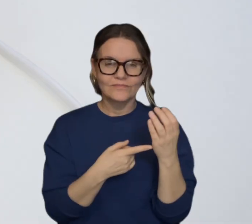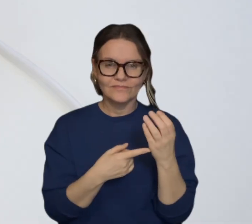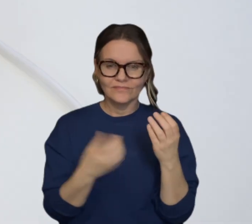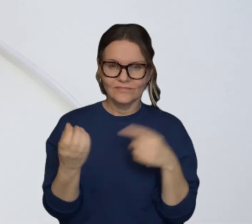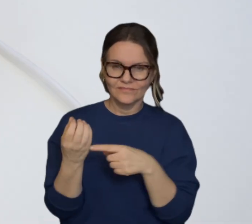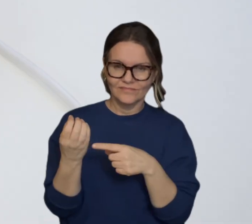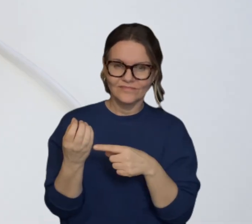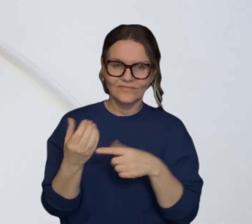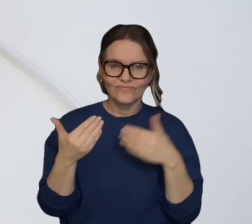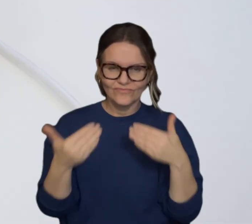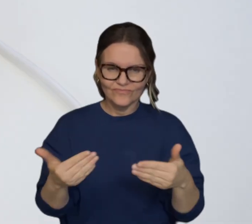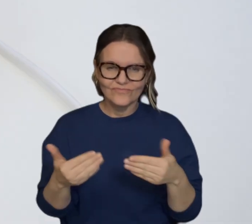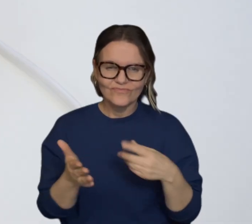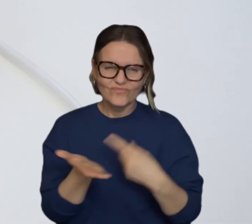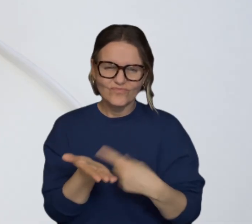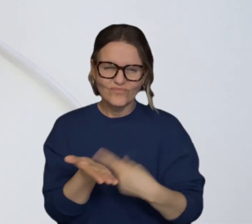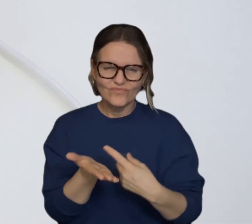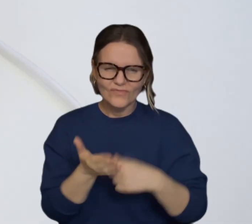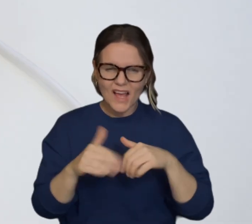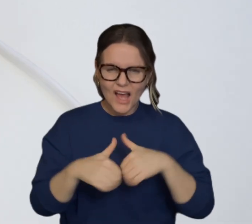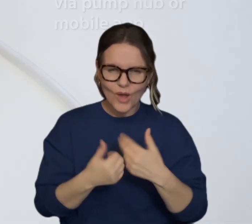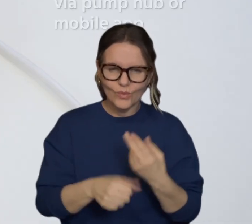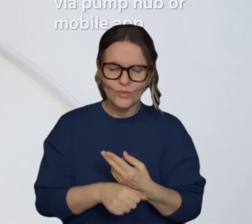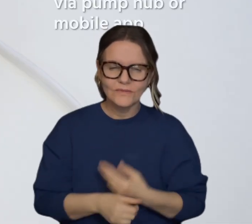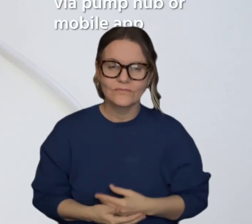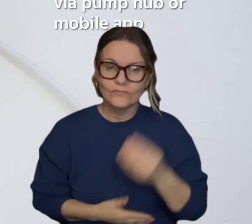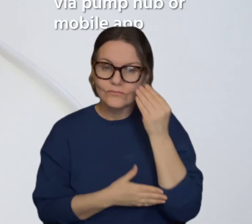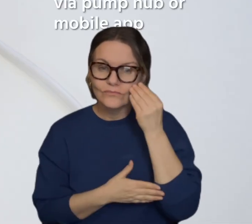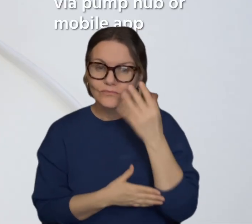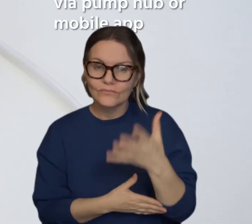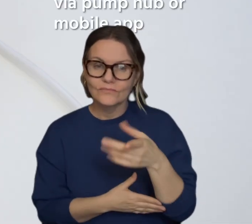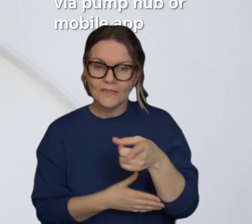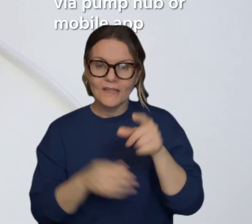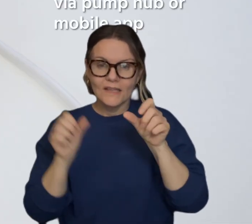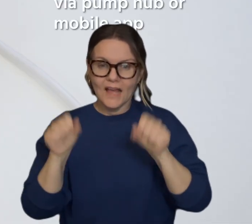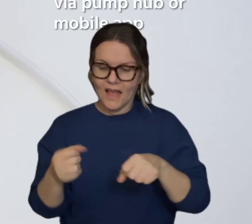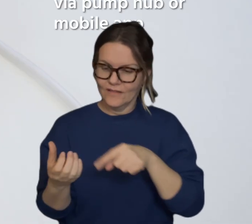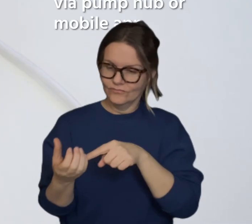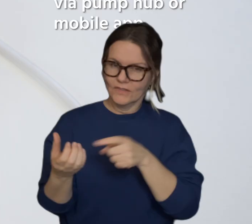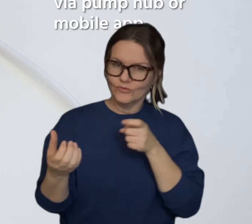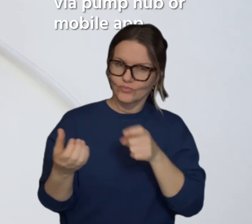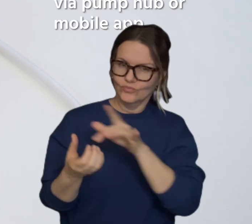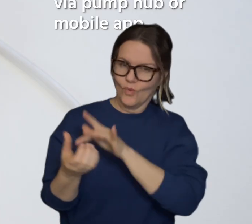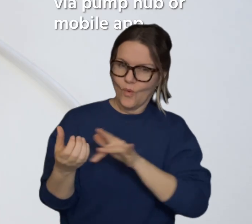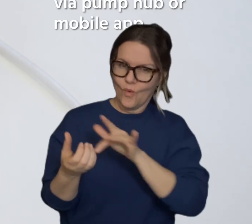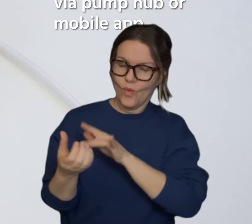let's look at how to actually use your Elvie pump it can be controlled by both the pump Hub